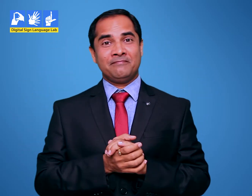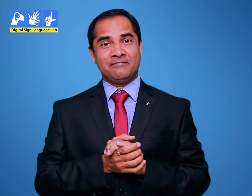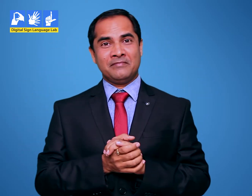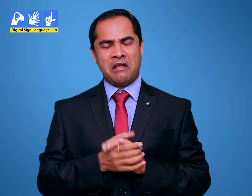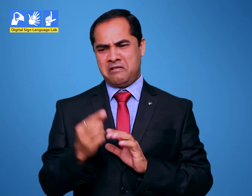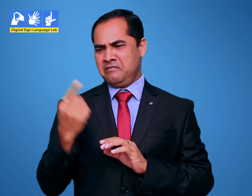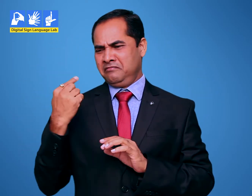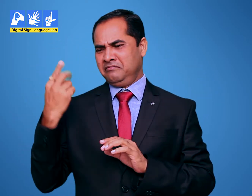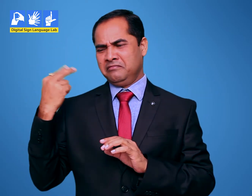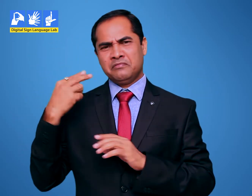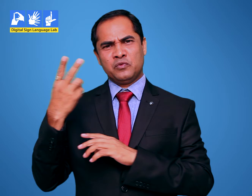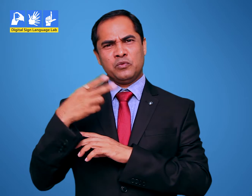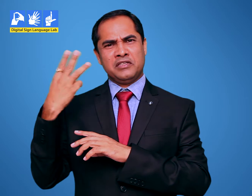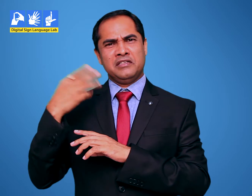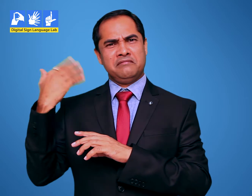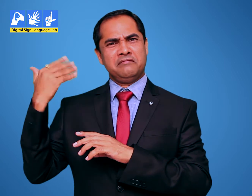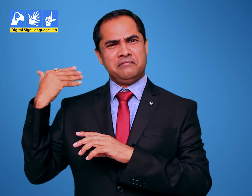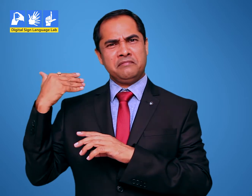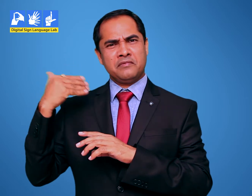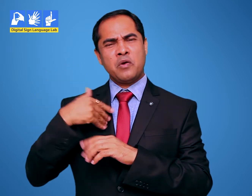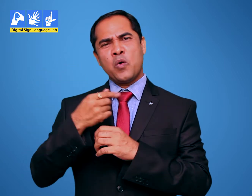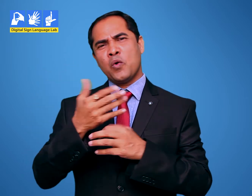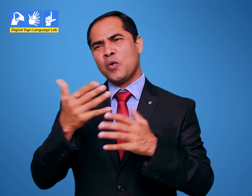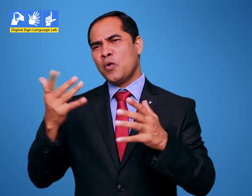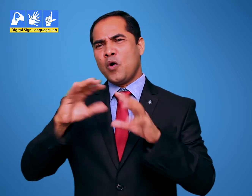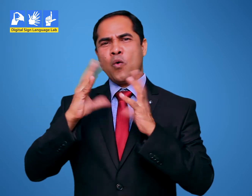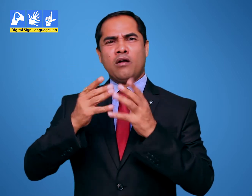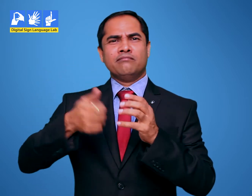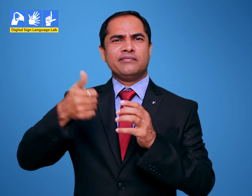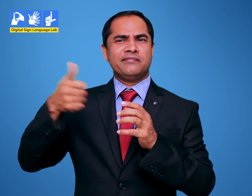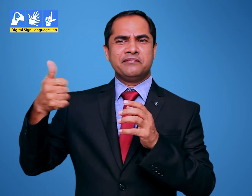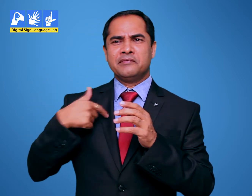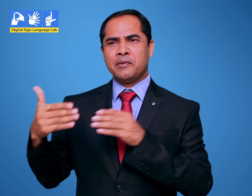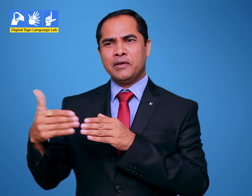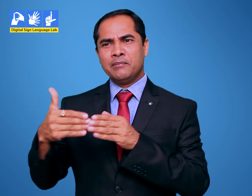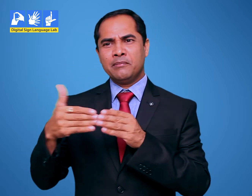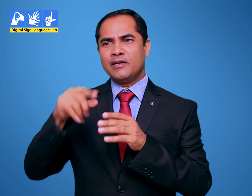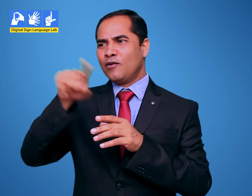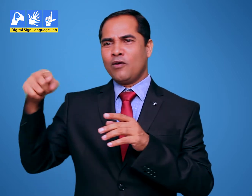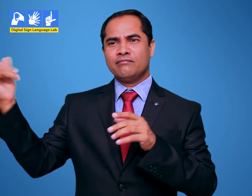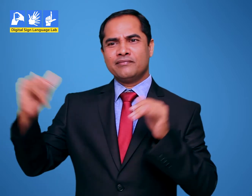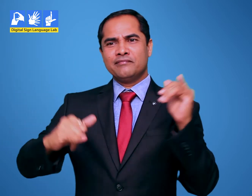For the past few days, I had been surrounded by dignitaries and world